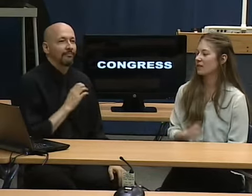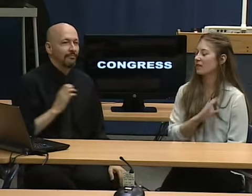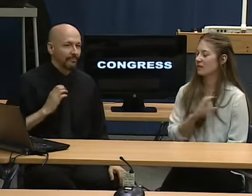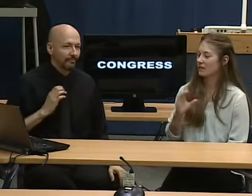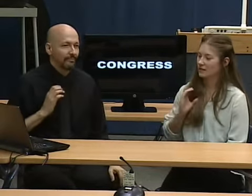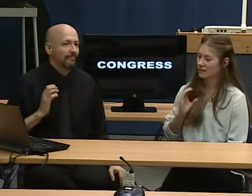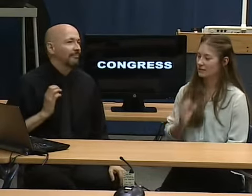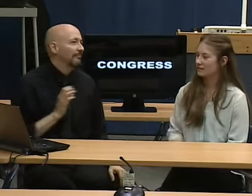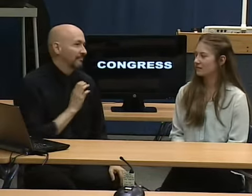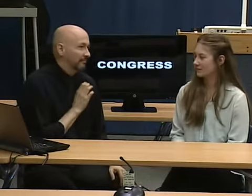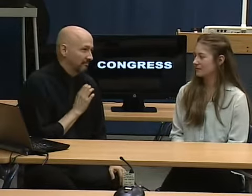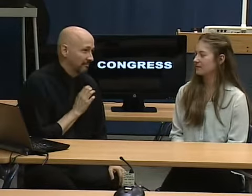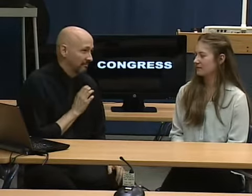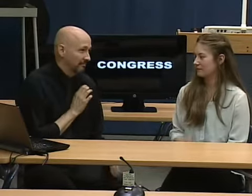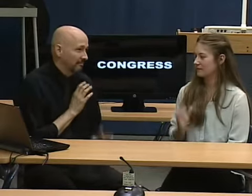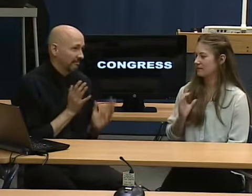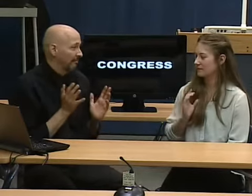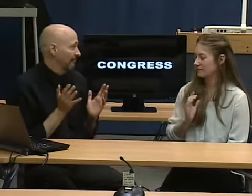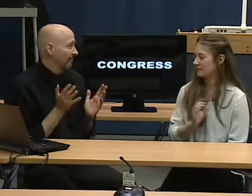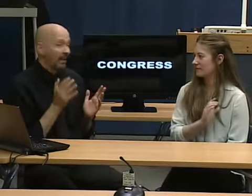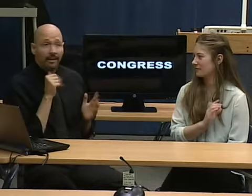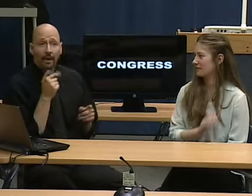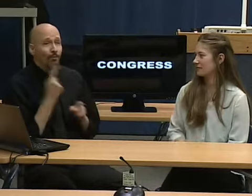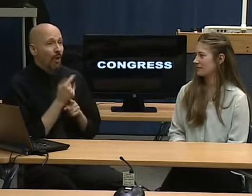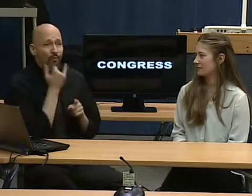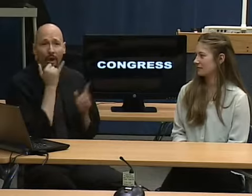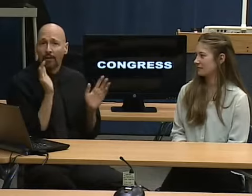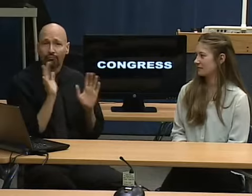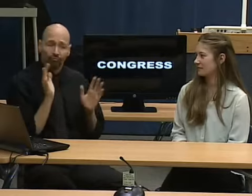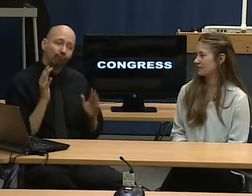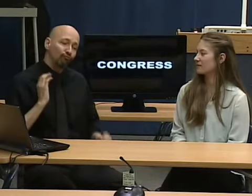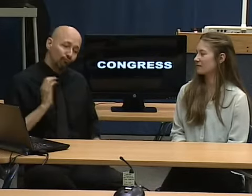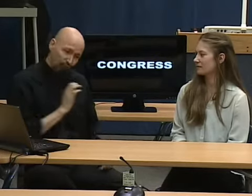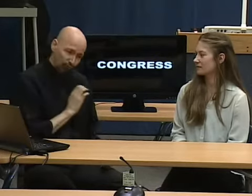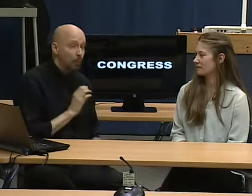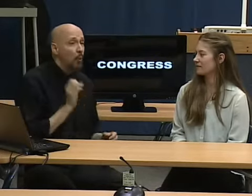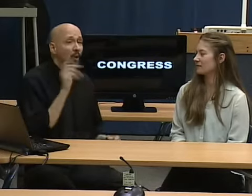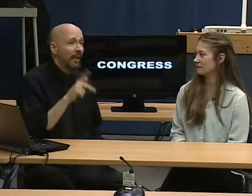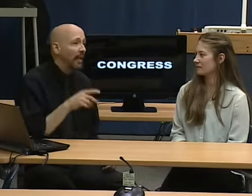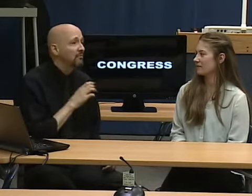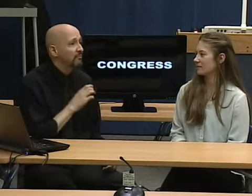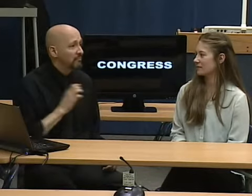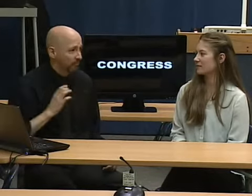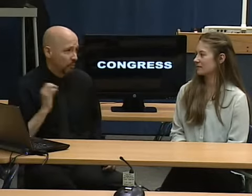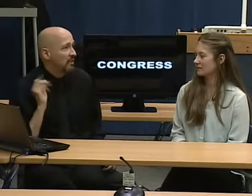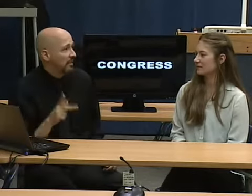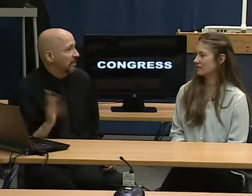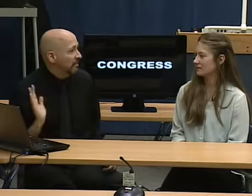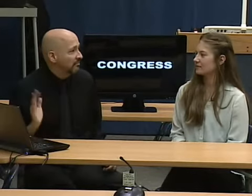Congress. It's not right or wrong. "Congress" this way is OK, and "Congress" this way is OK, too.